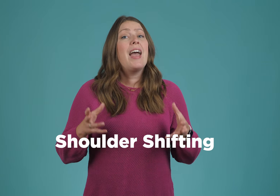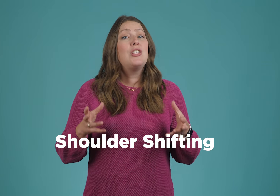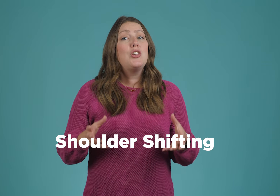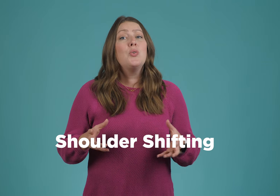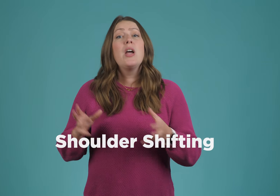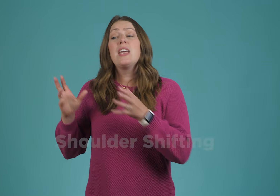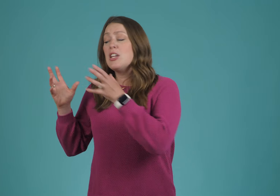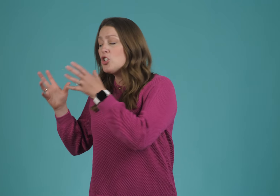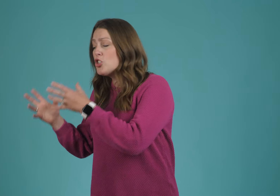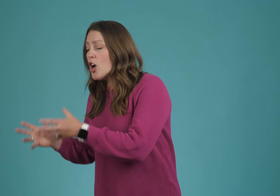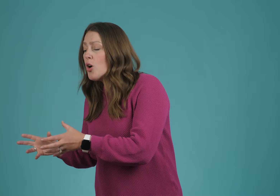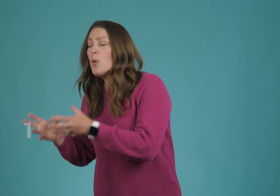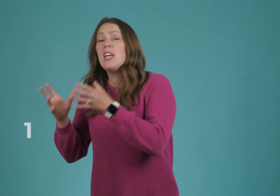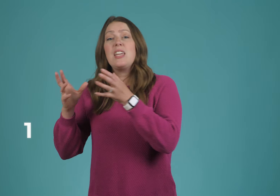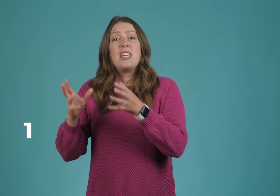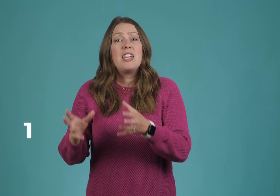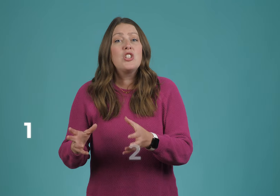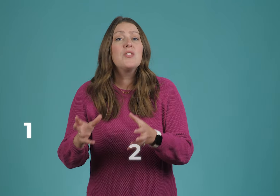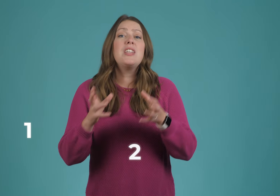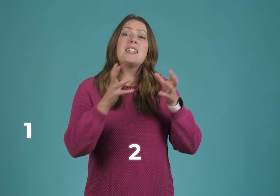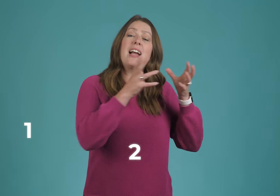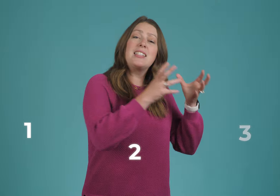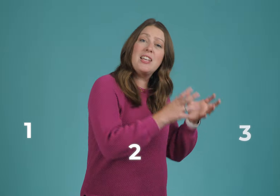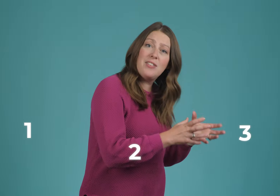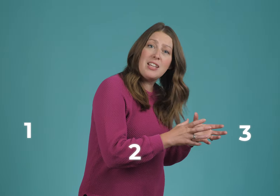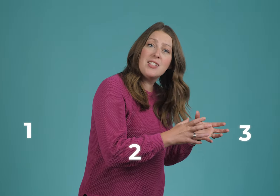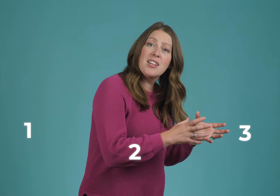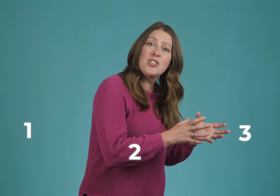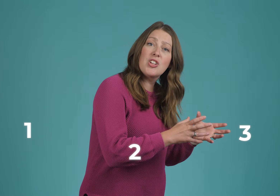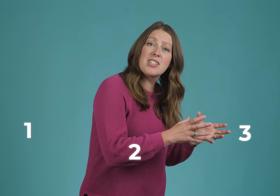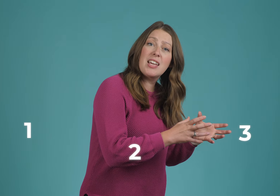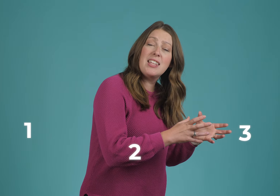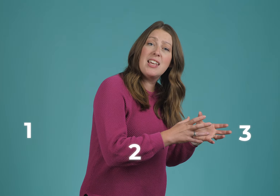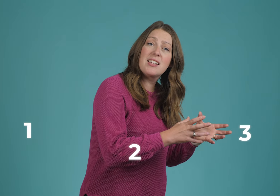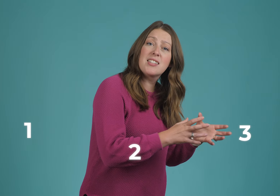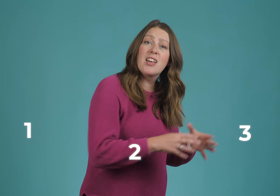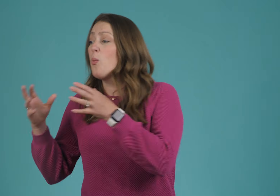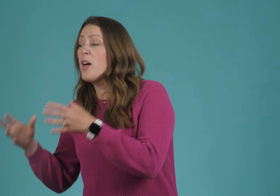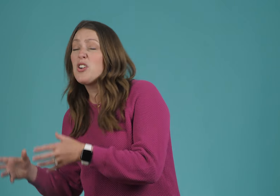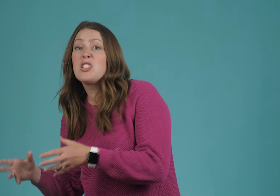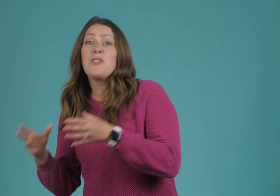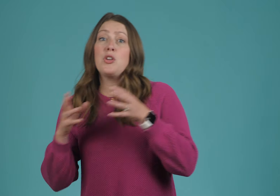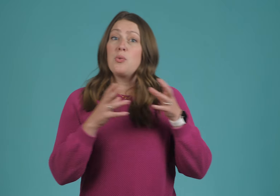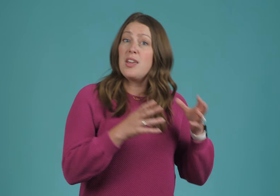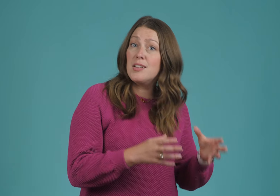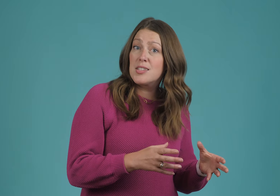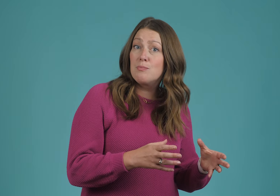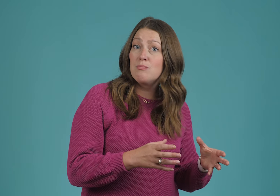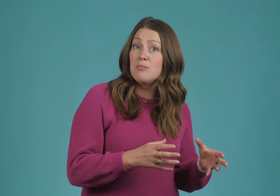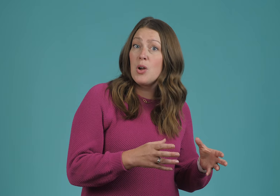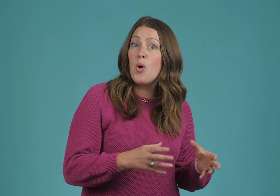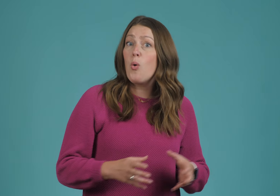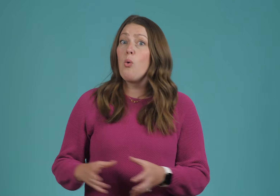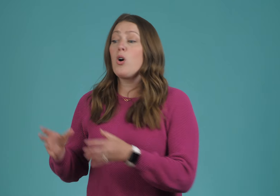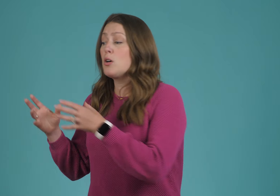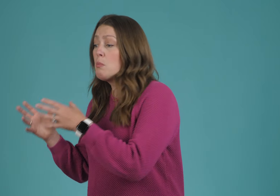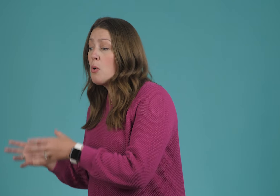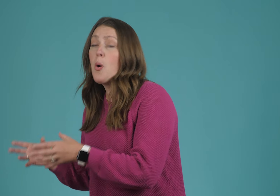And you can show each of these activities just like this, whether it's a few things or